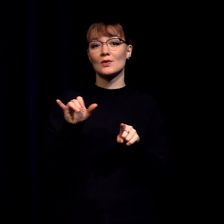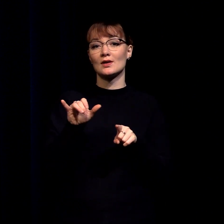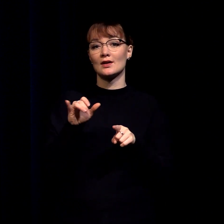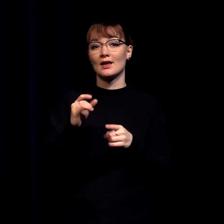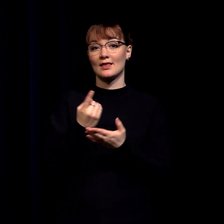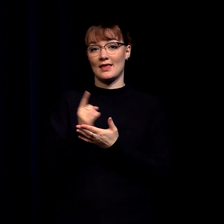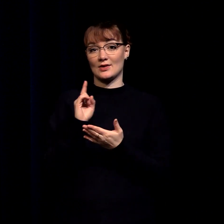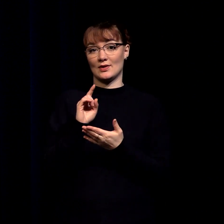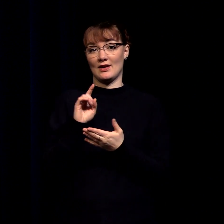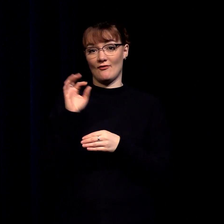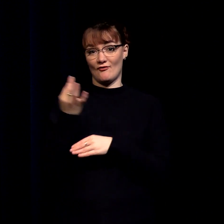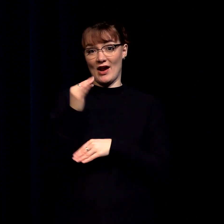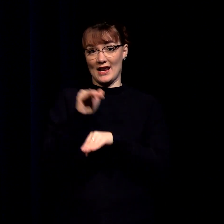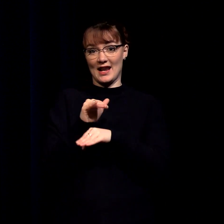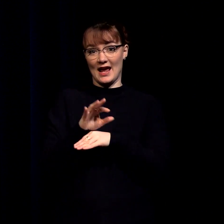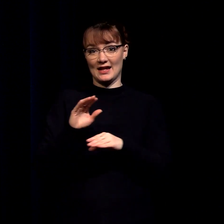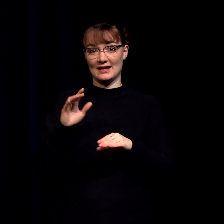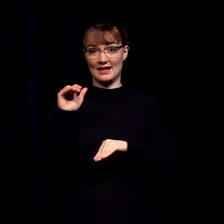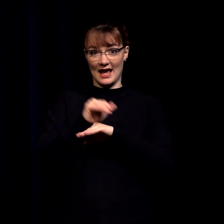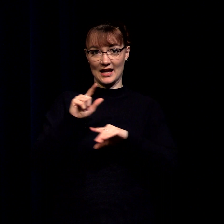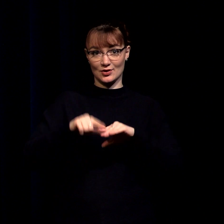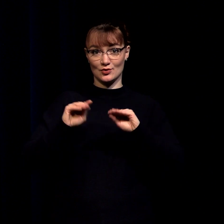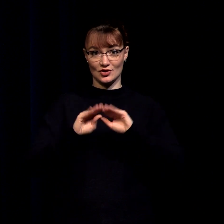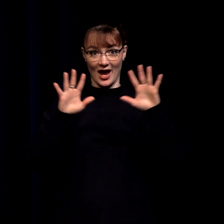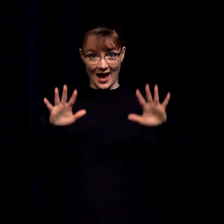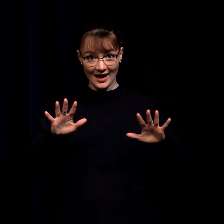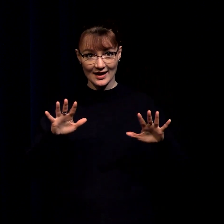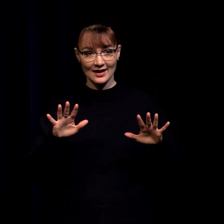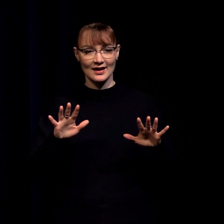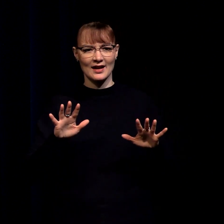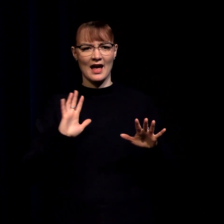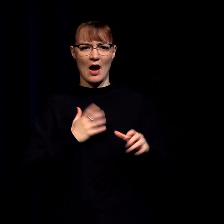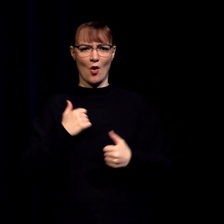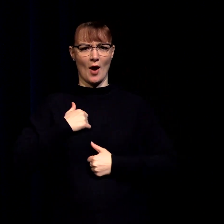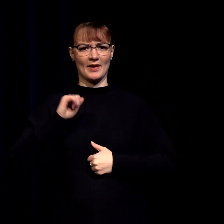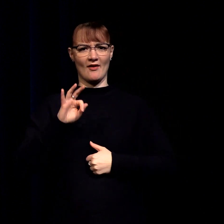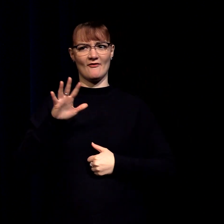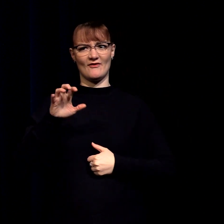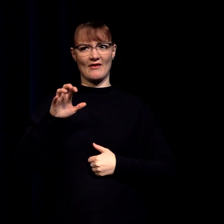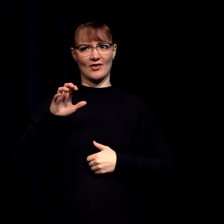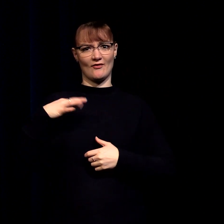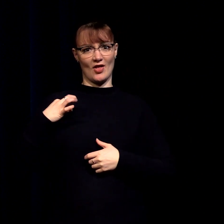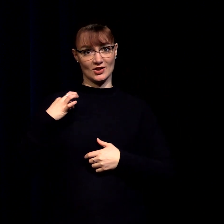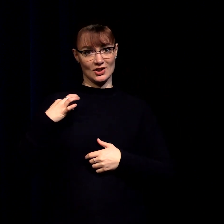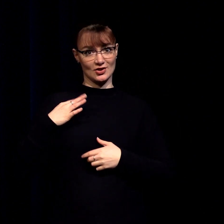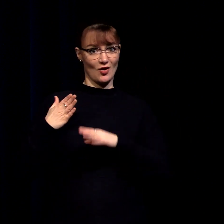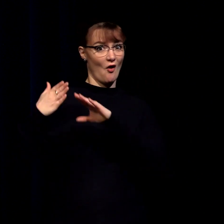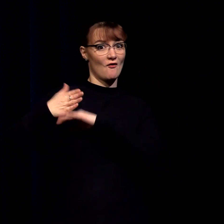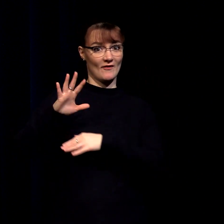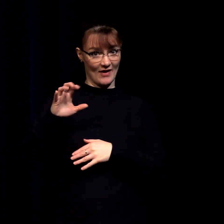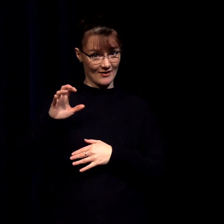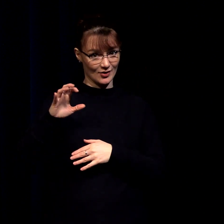you were here on Friday night right we had thank you to our army of over 500 volunteers that showed up to welcome our over